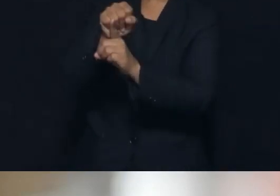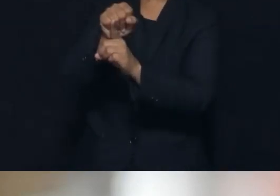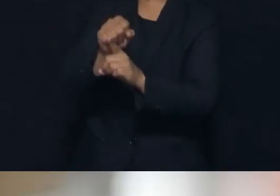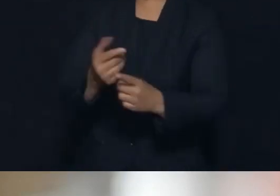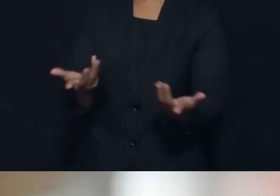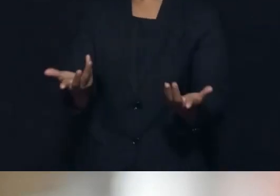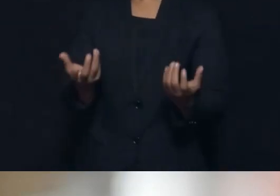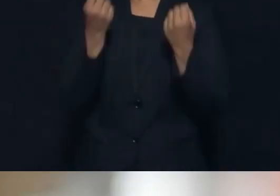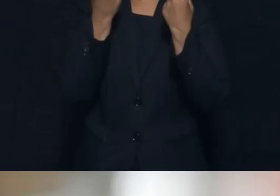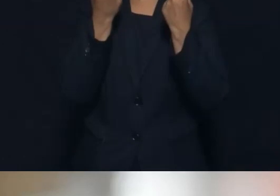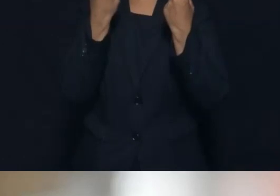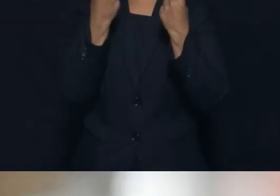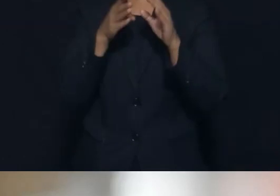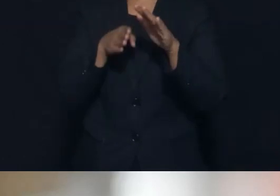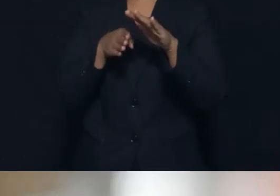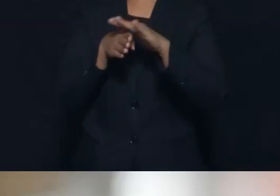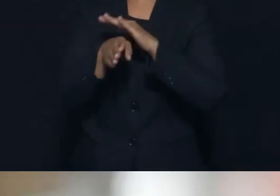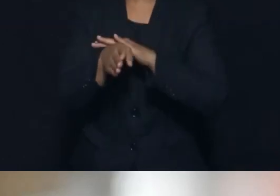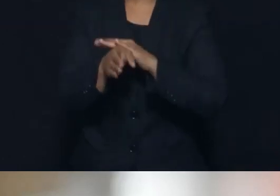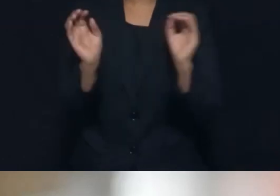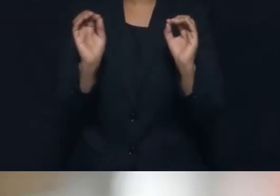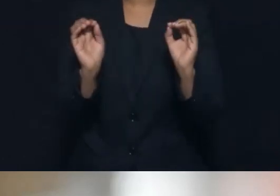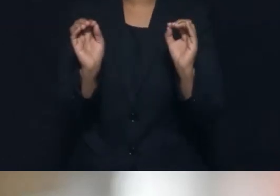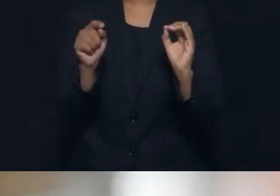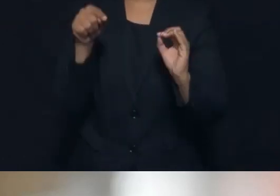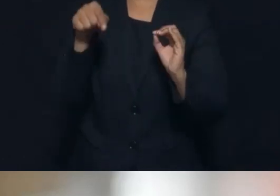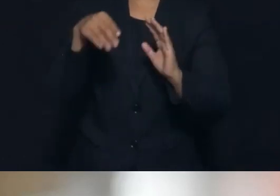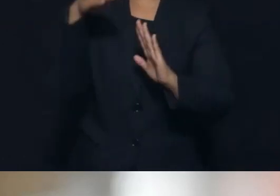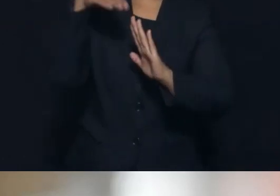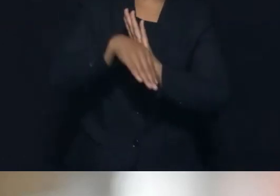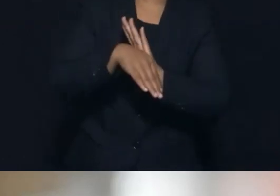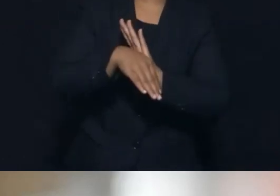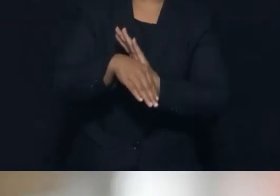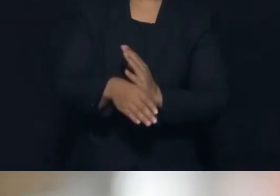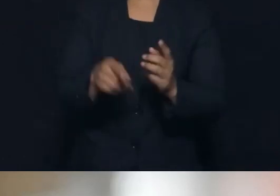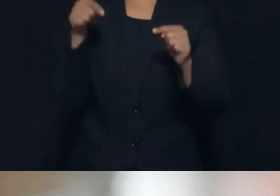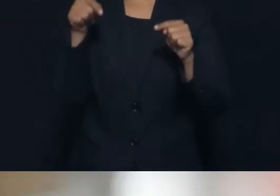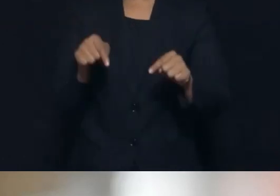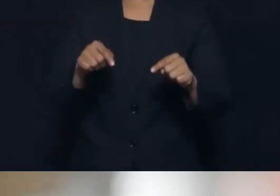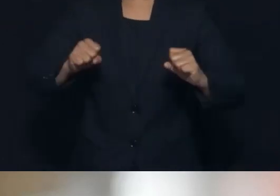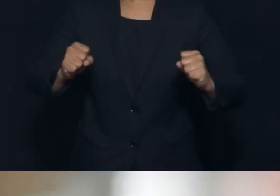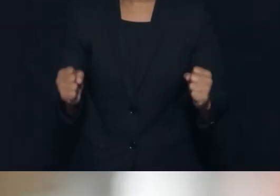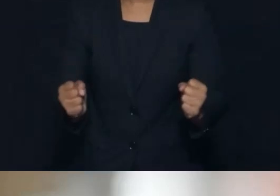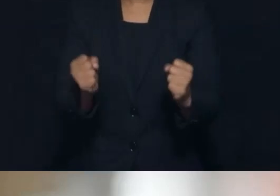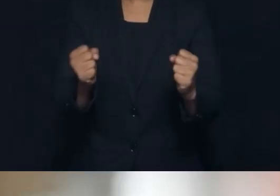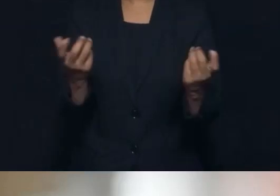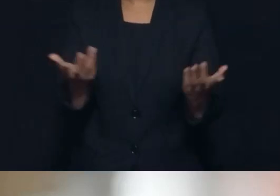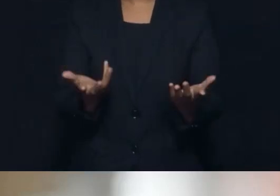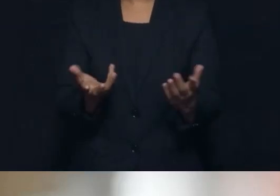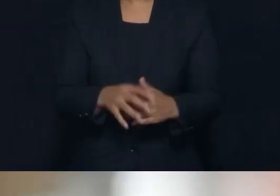This would be something that would be right for everyone in the EU. Can I add to the discussion?